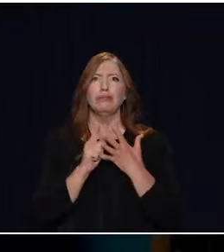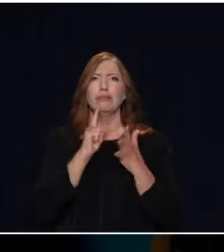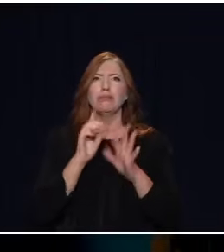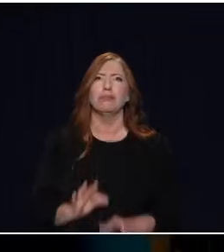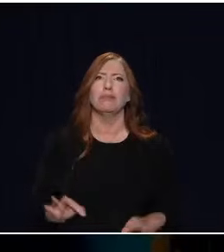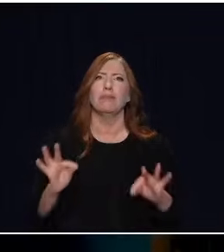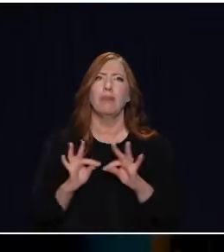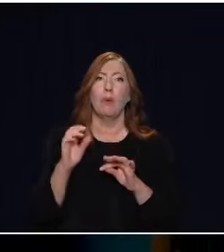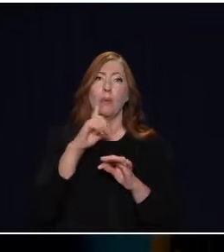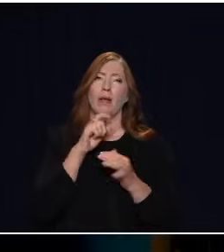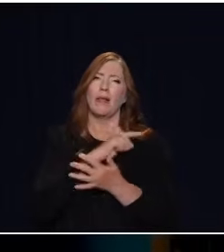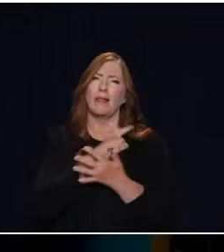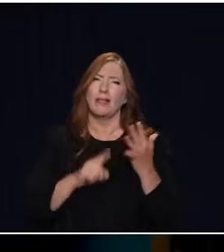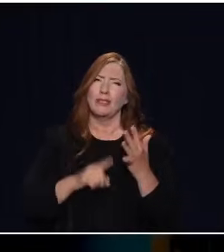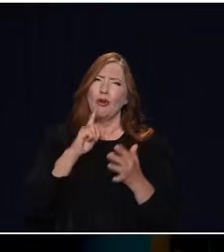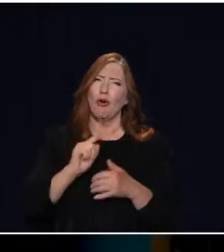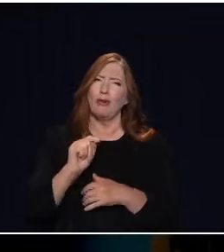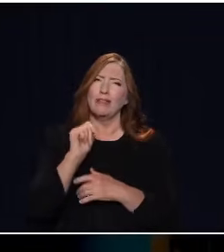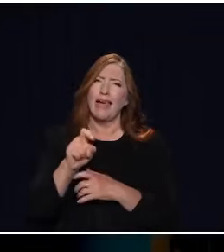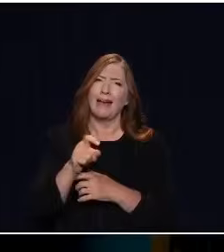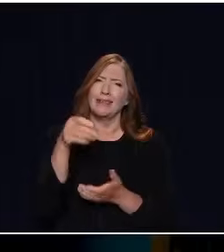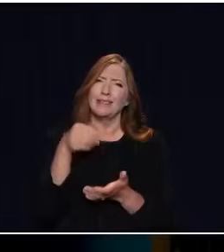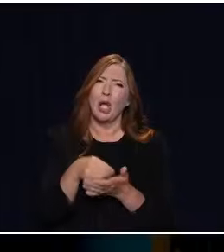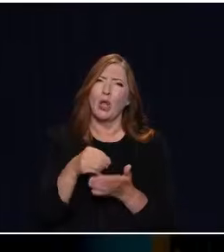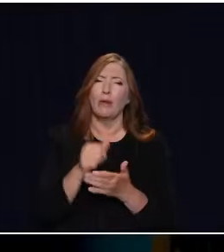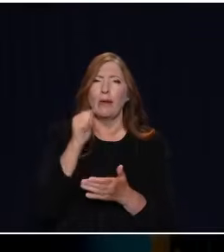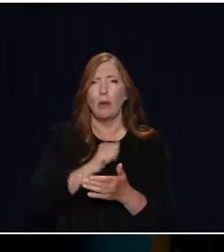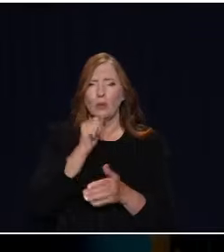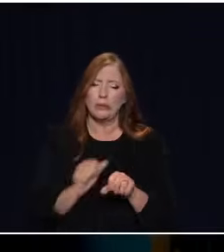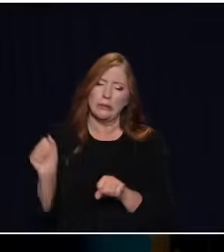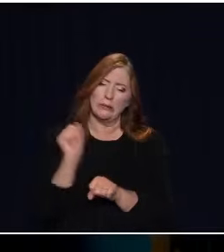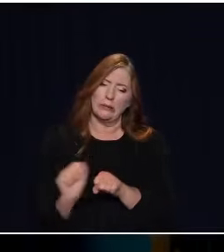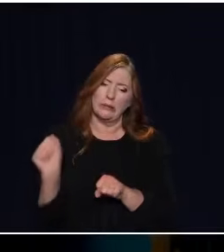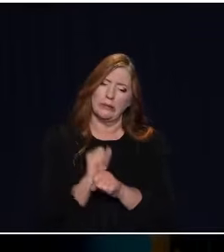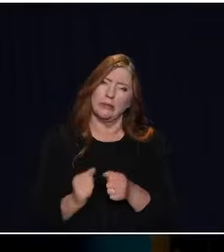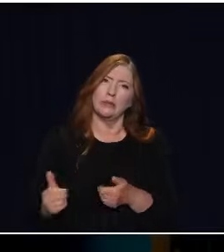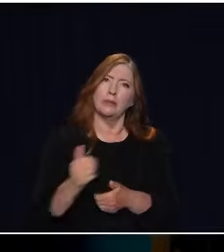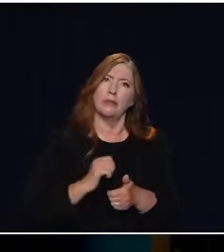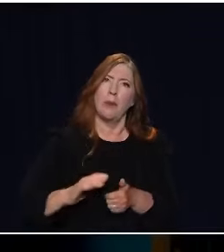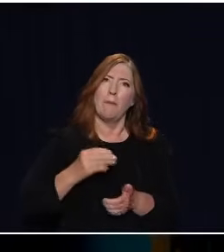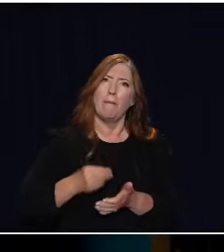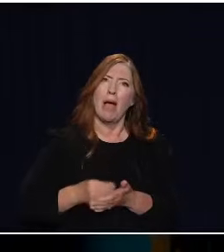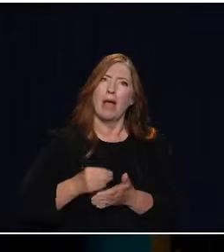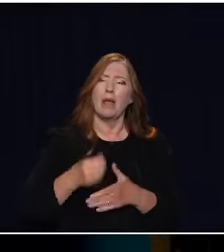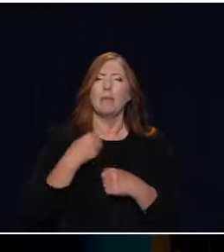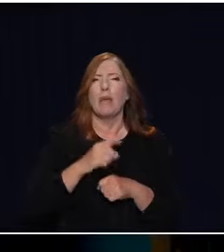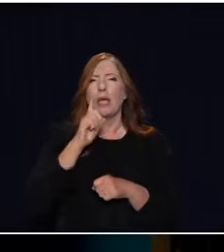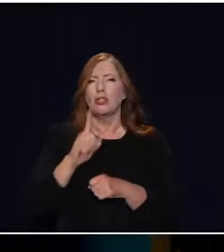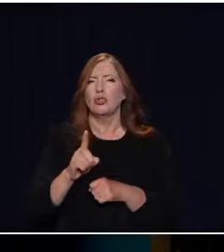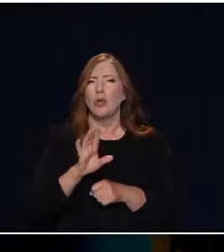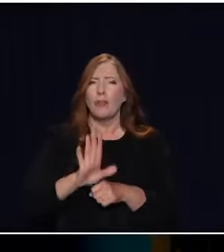TO THE EDUCATION SYSTEM, ACCOUNTABILITY, TRANSPARENCY. ALL OF THOSE THINGS ARE